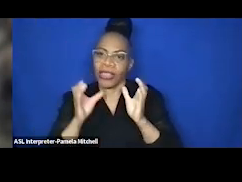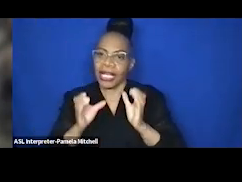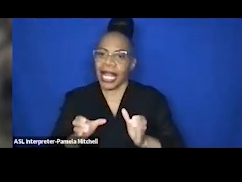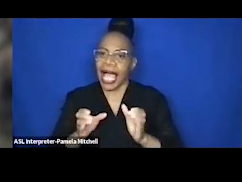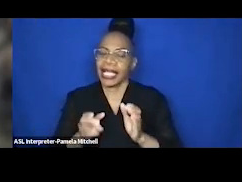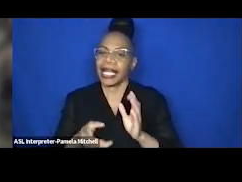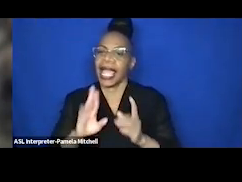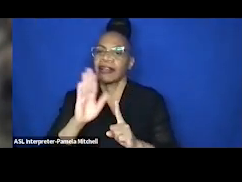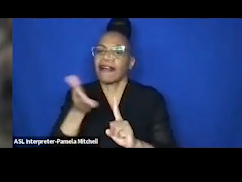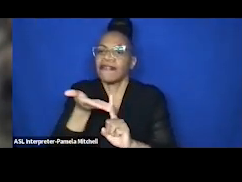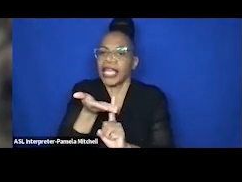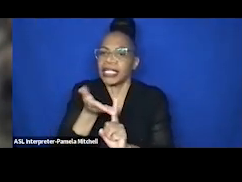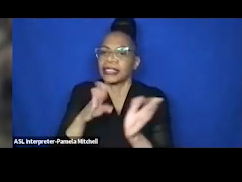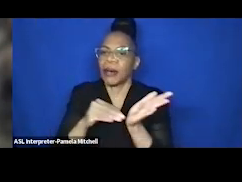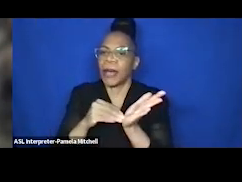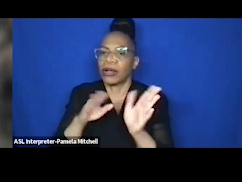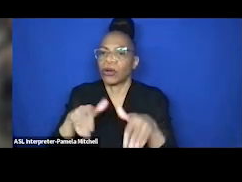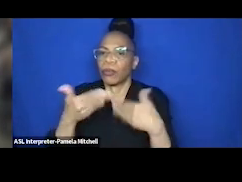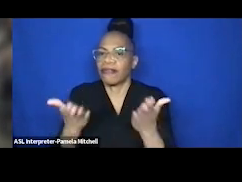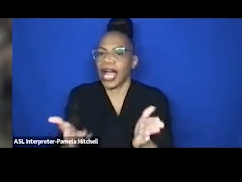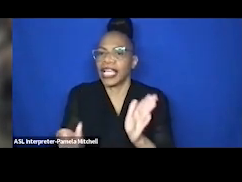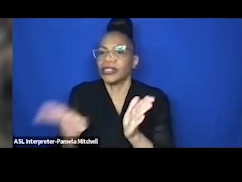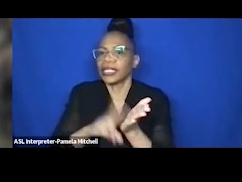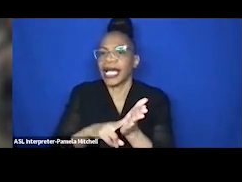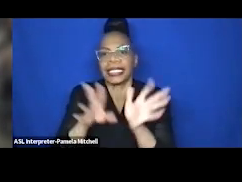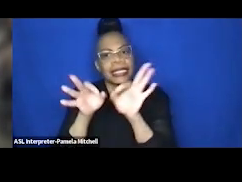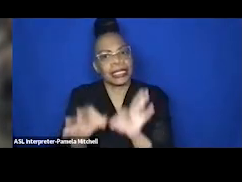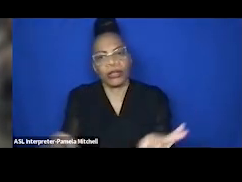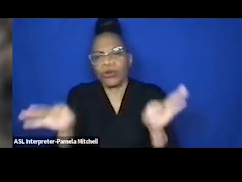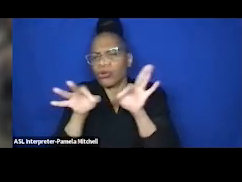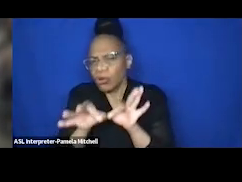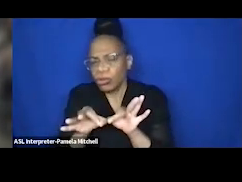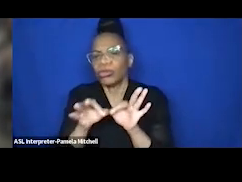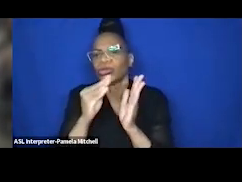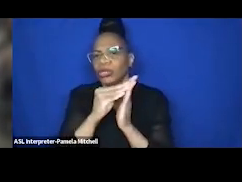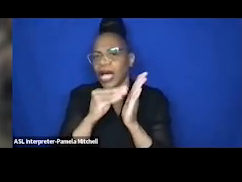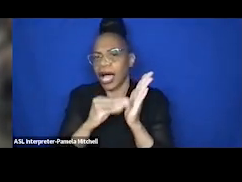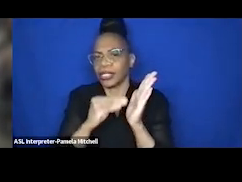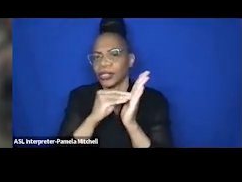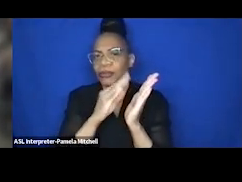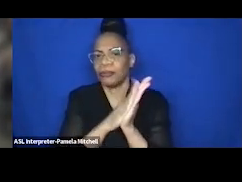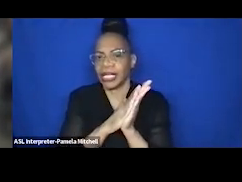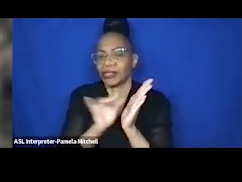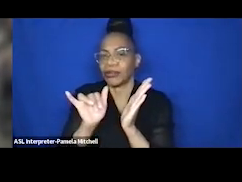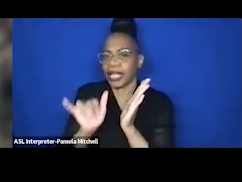to sign off on very crucial documents. So that navigation piece was really a saving grace.